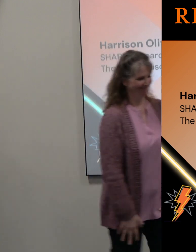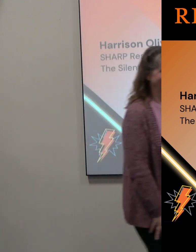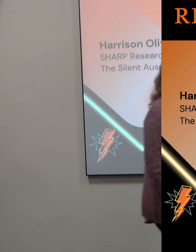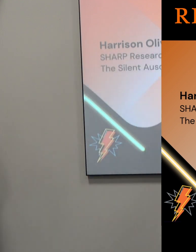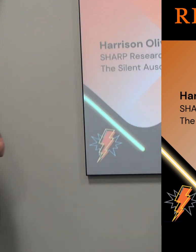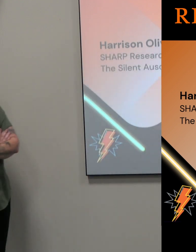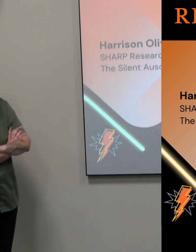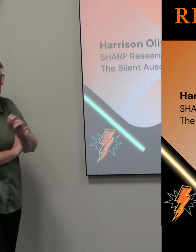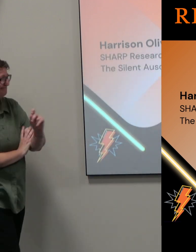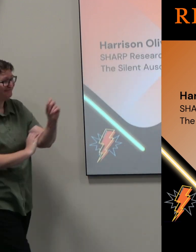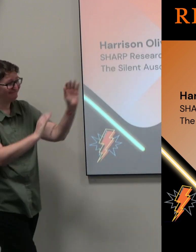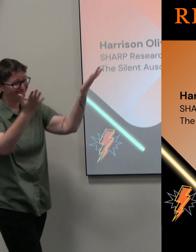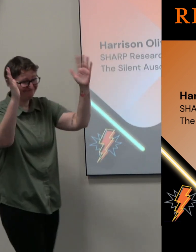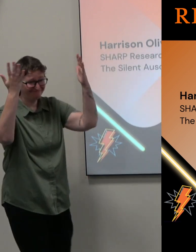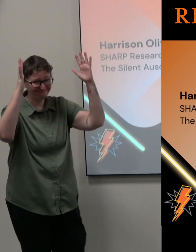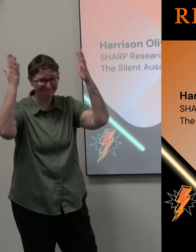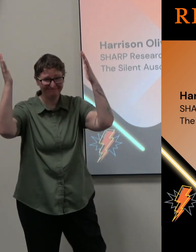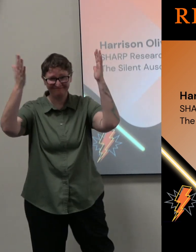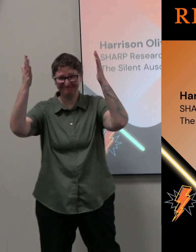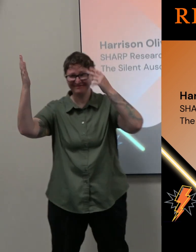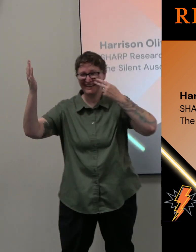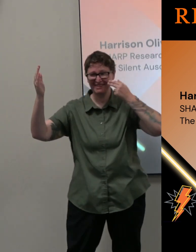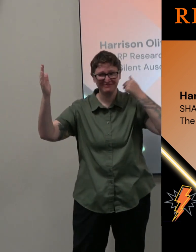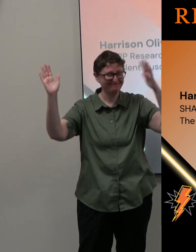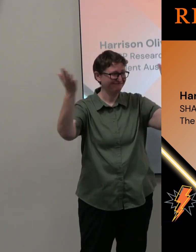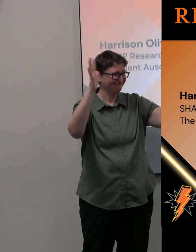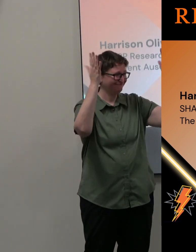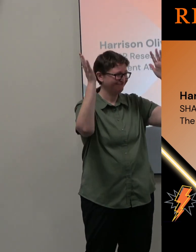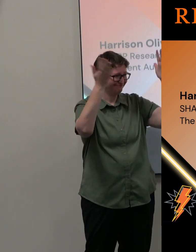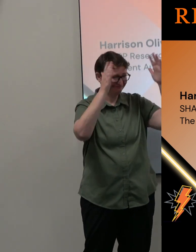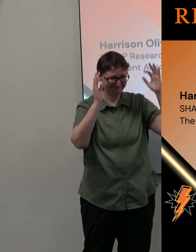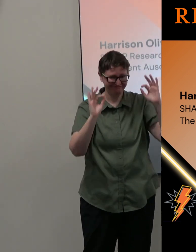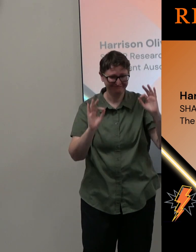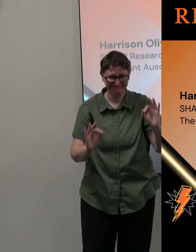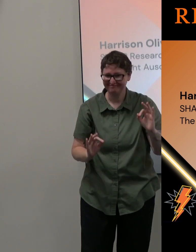All right. Congratulations Harrison.